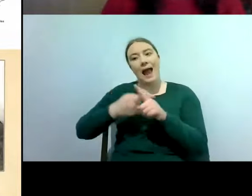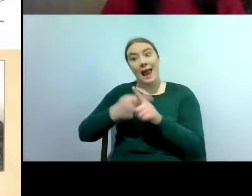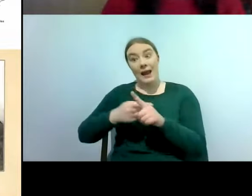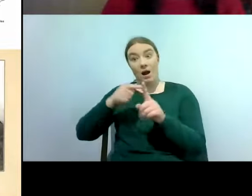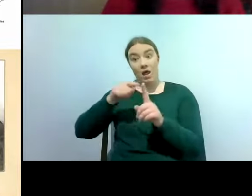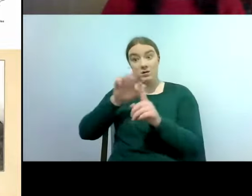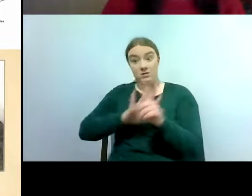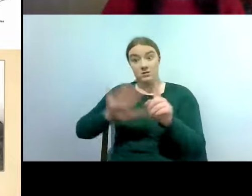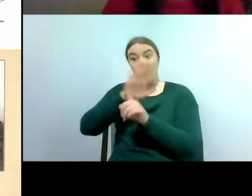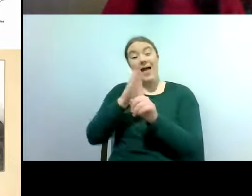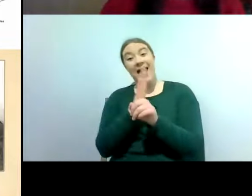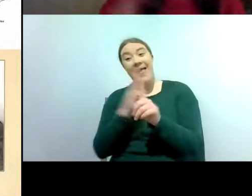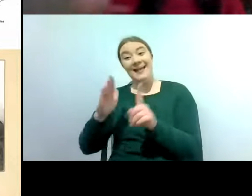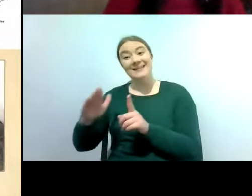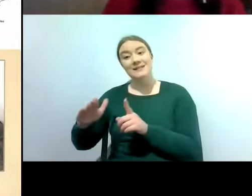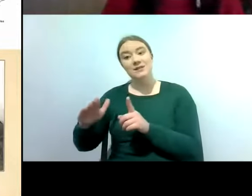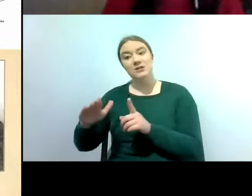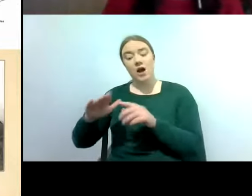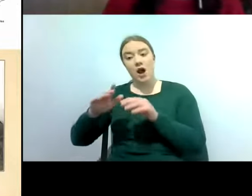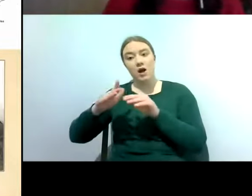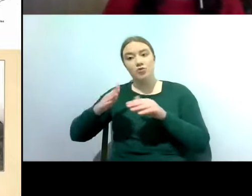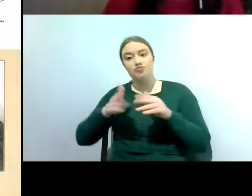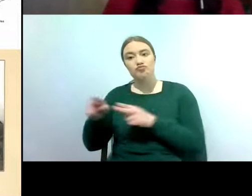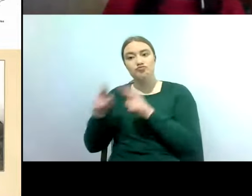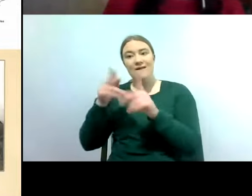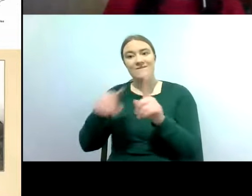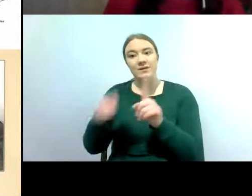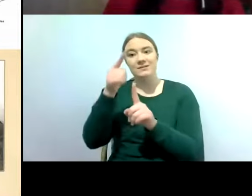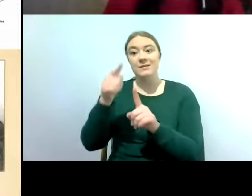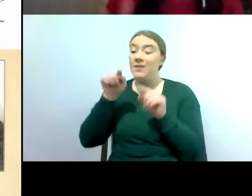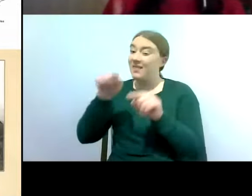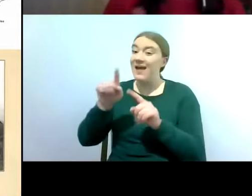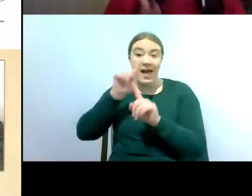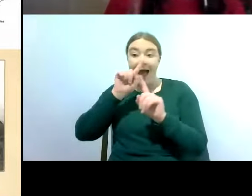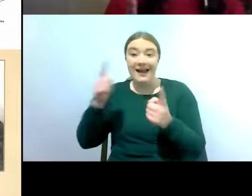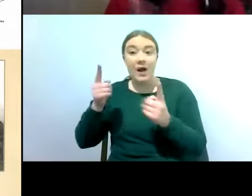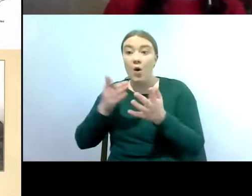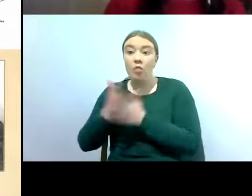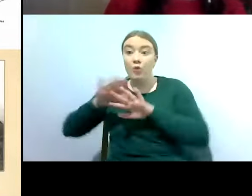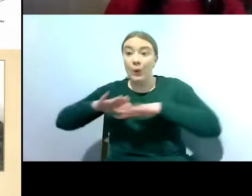and because they're not able to travel through the sea easily they'd never naturally colonize